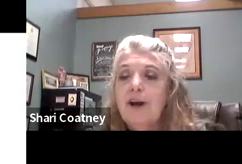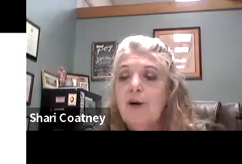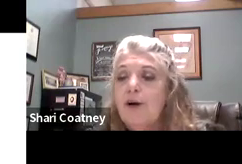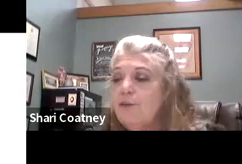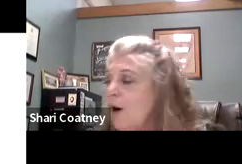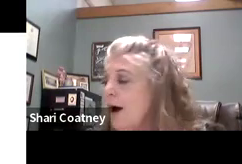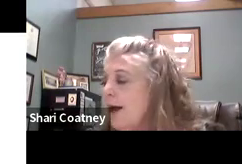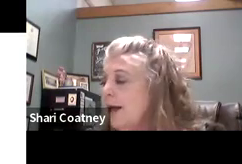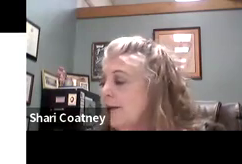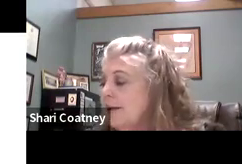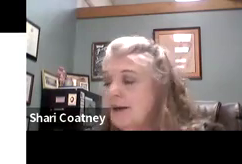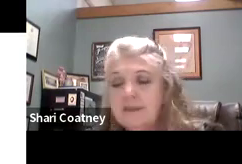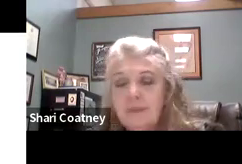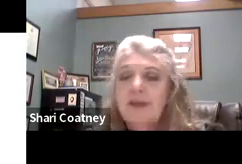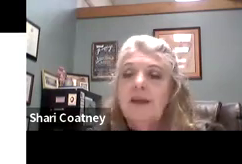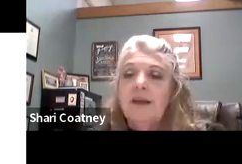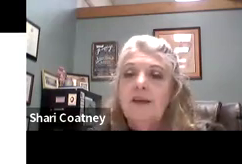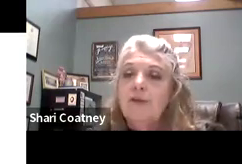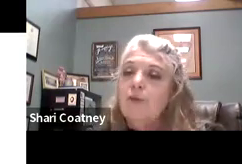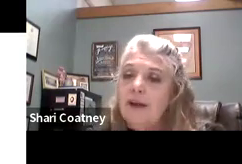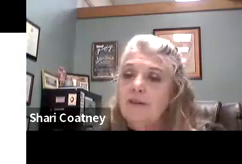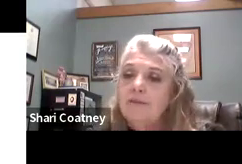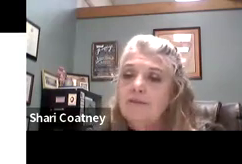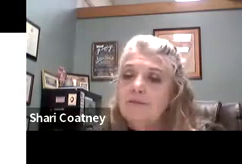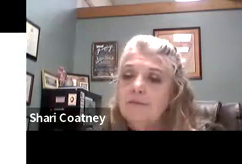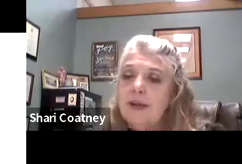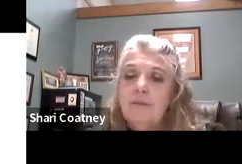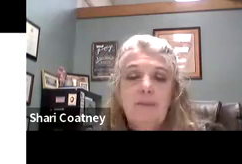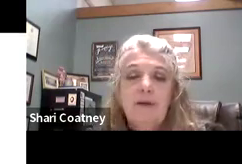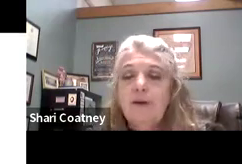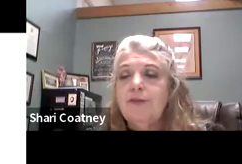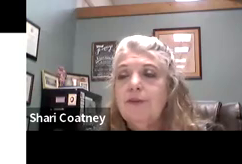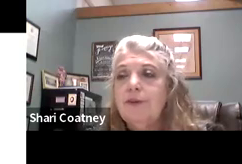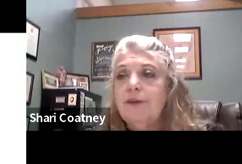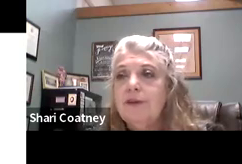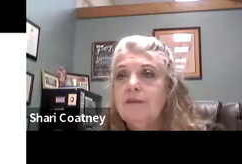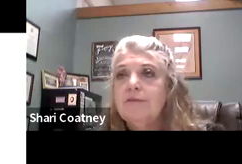Letting people know what's happening.